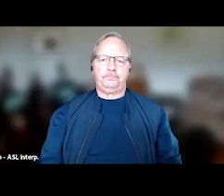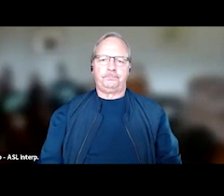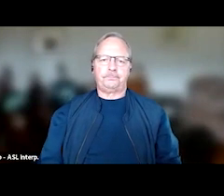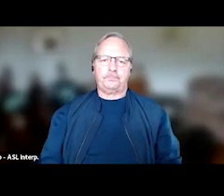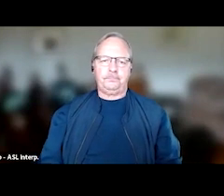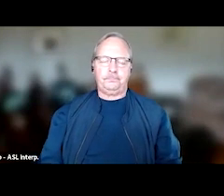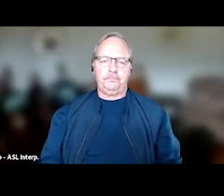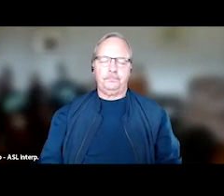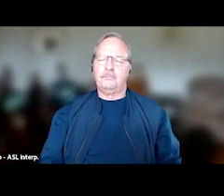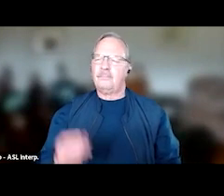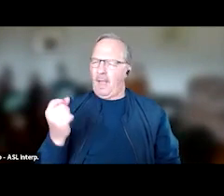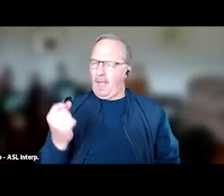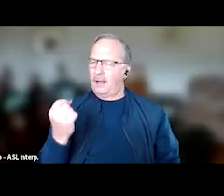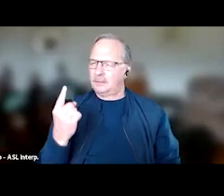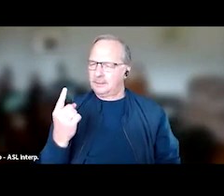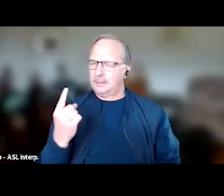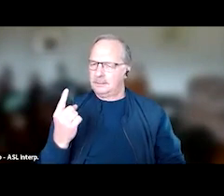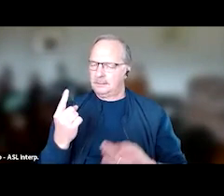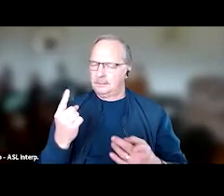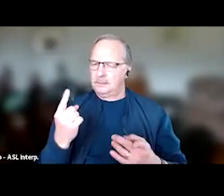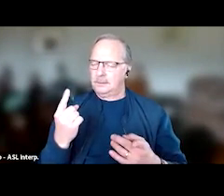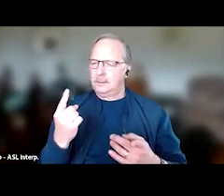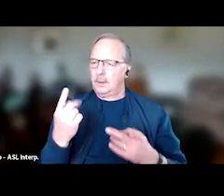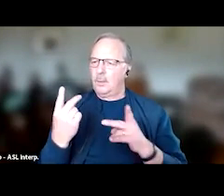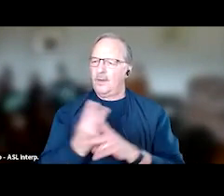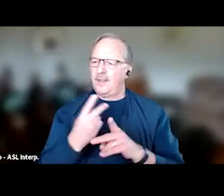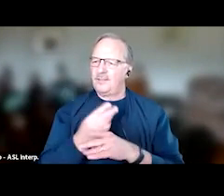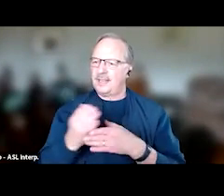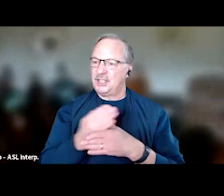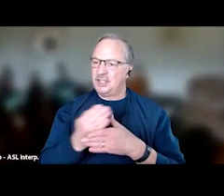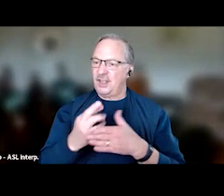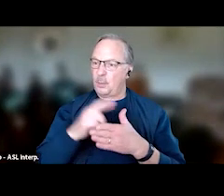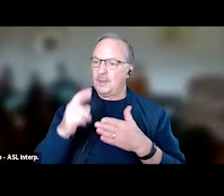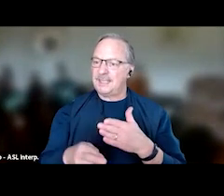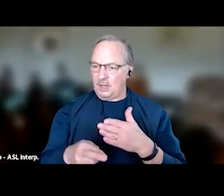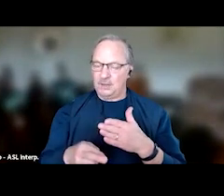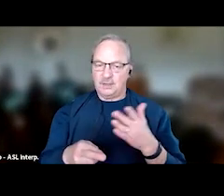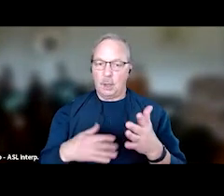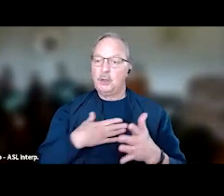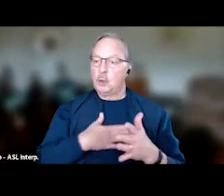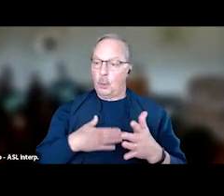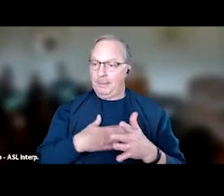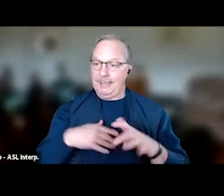And I understand that we've figured out how to share the results. So please do enter answers